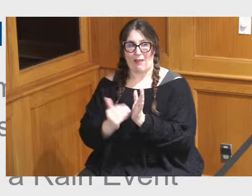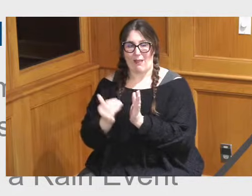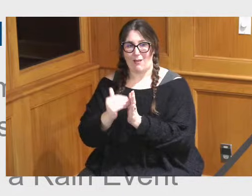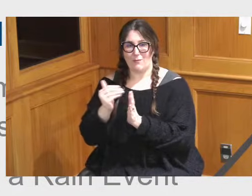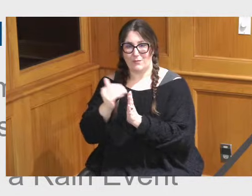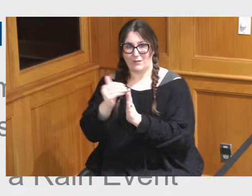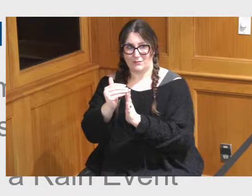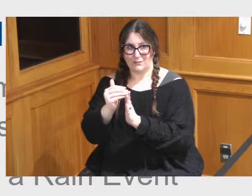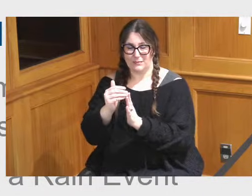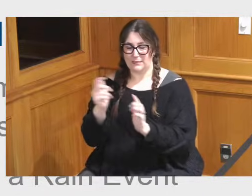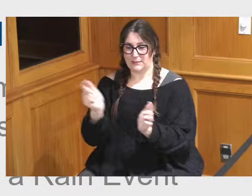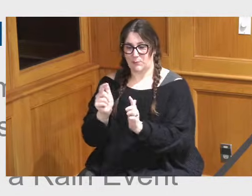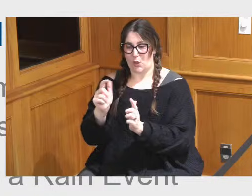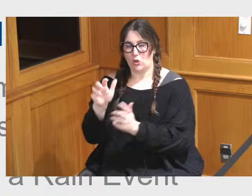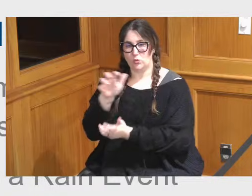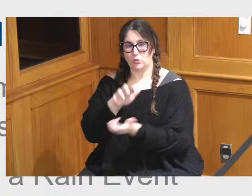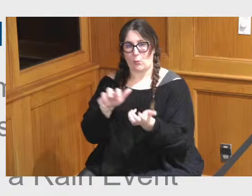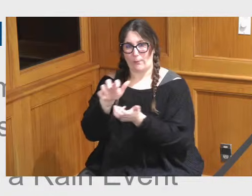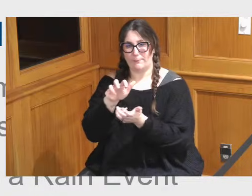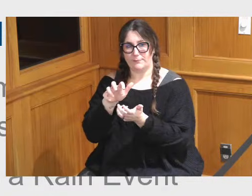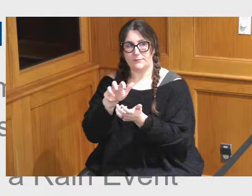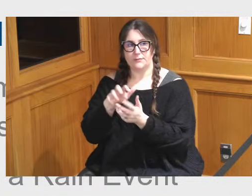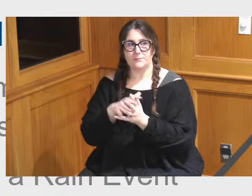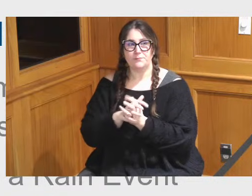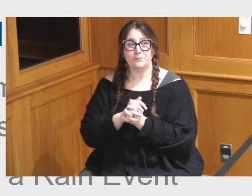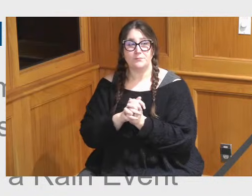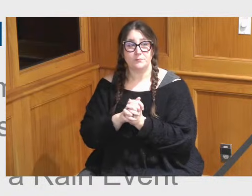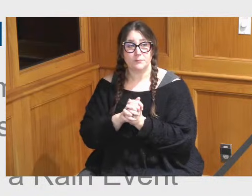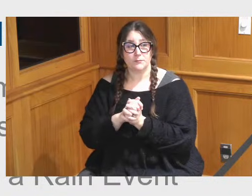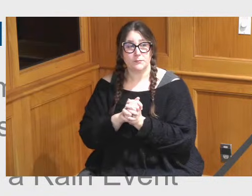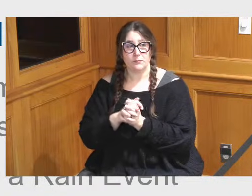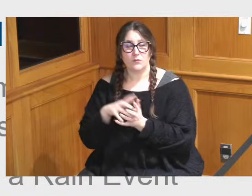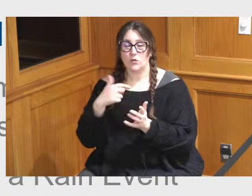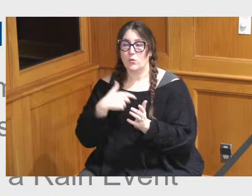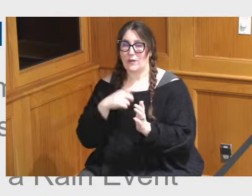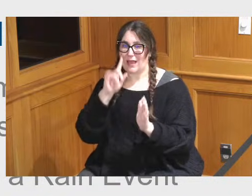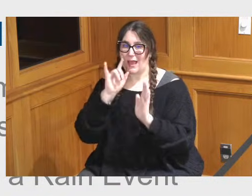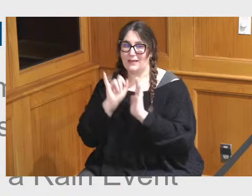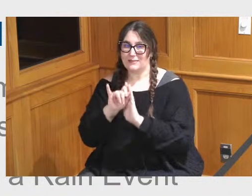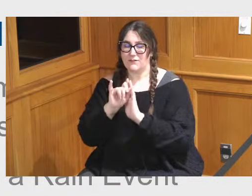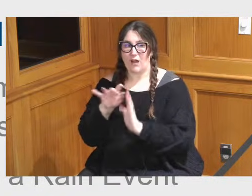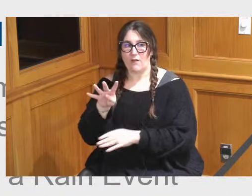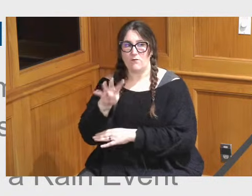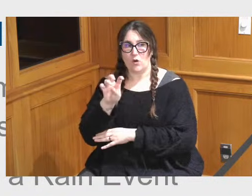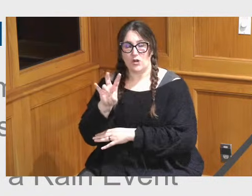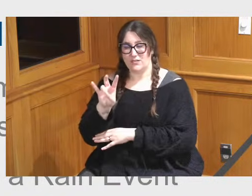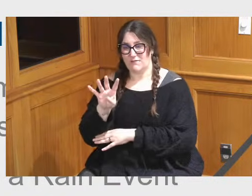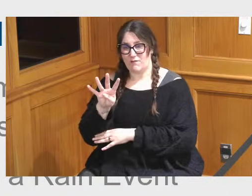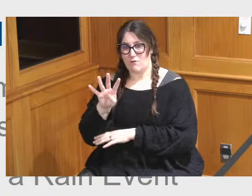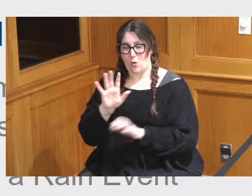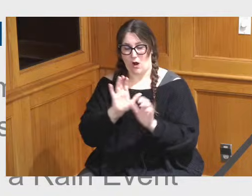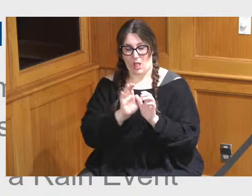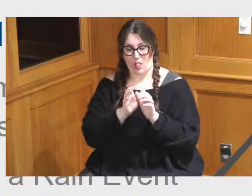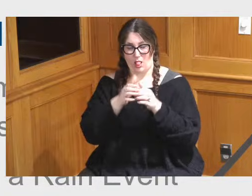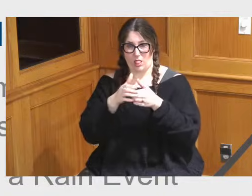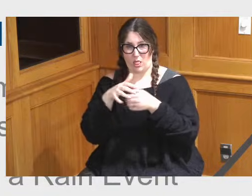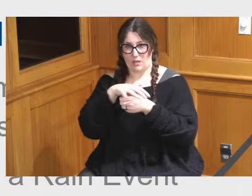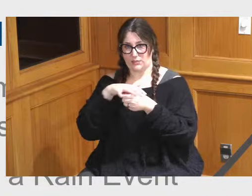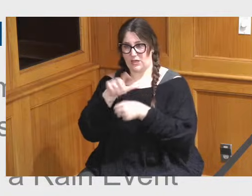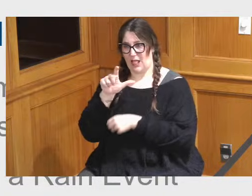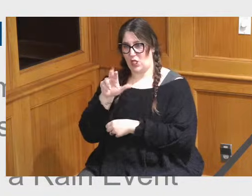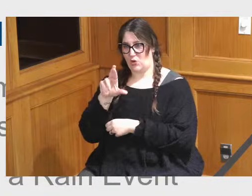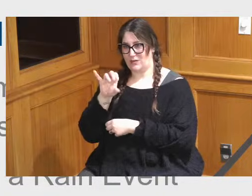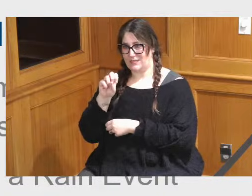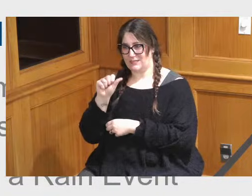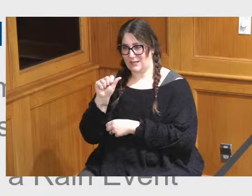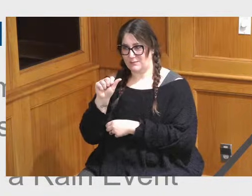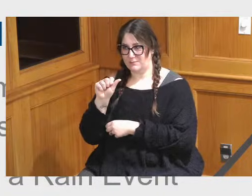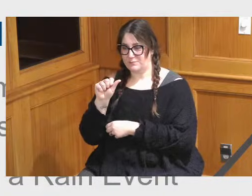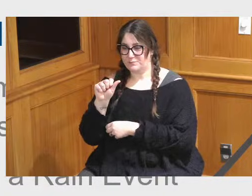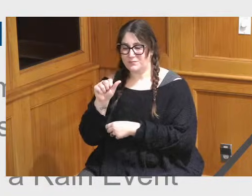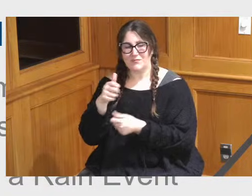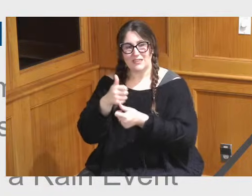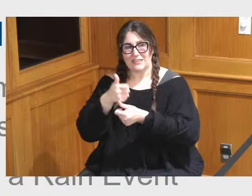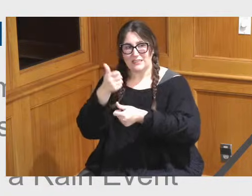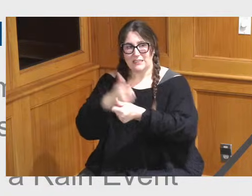smaller storms. Initially we identified 474 of these larissas. Each has a unique set of